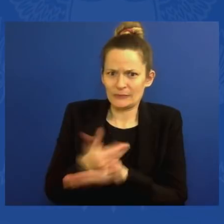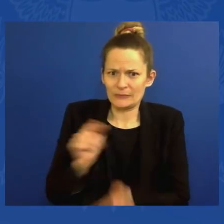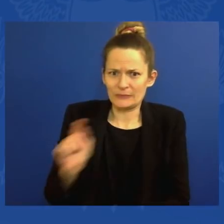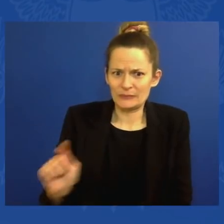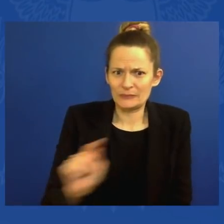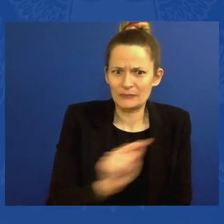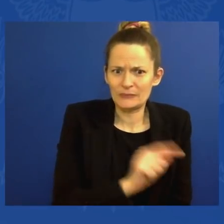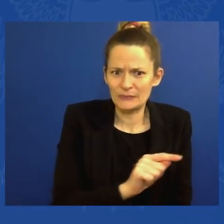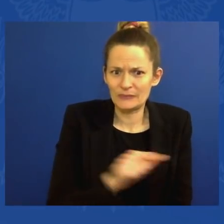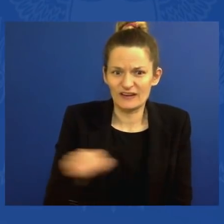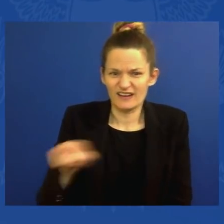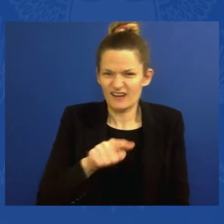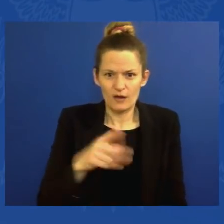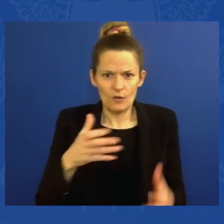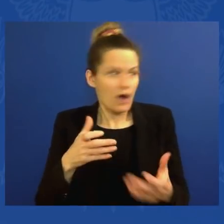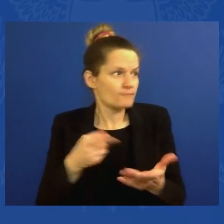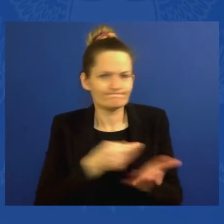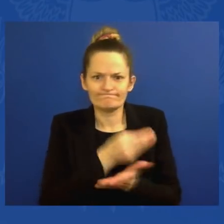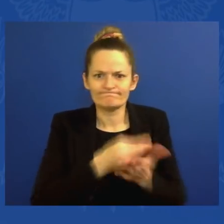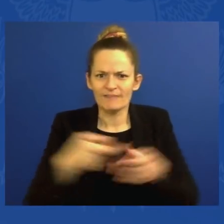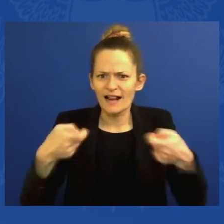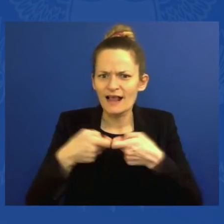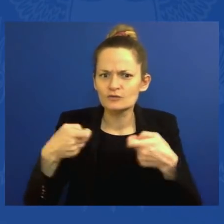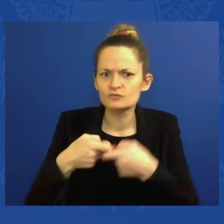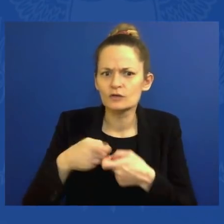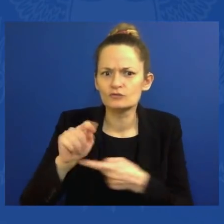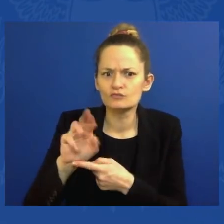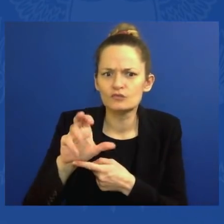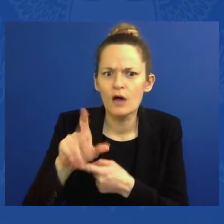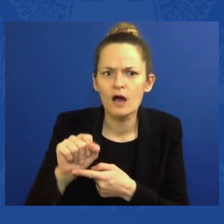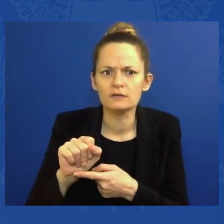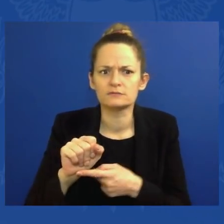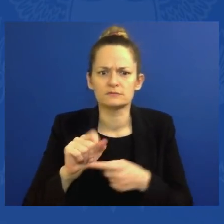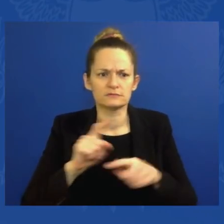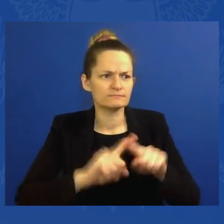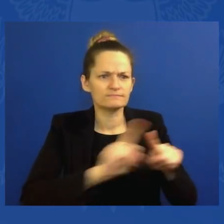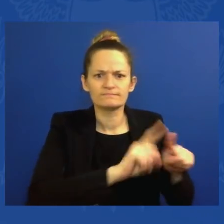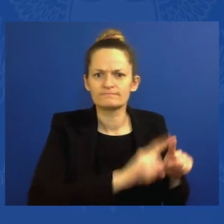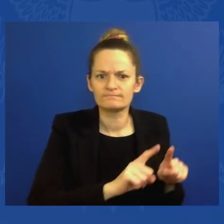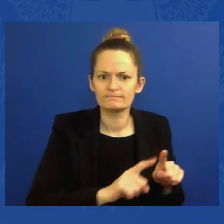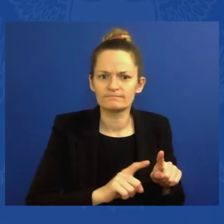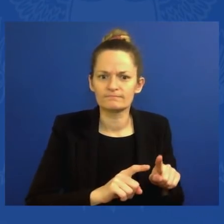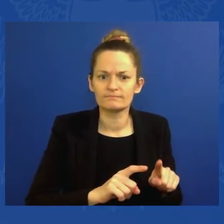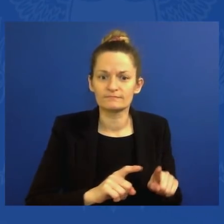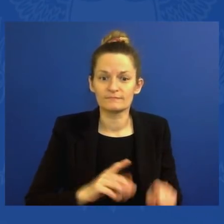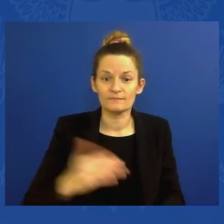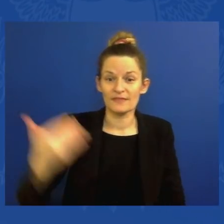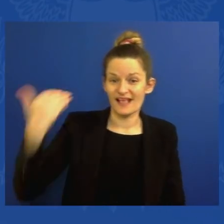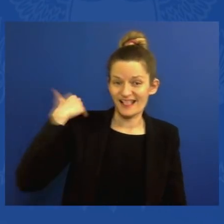Last month, the -- MP Materials, which operates only rare earth -- the only rare earth mine in the United States,